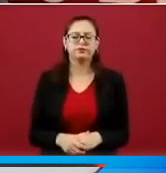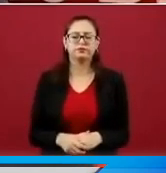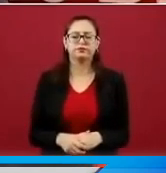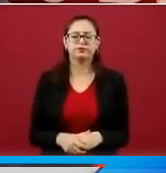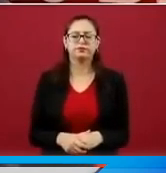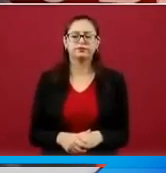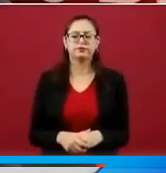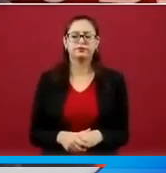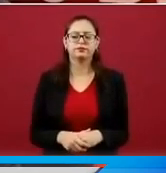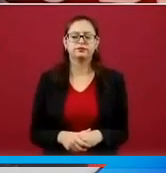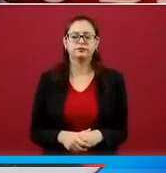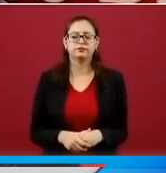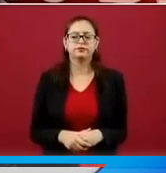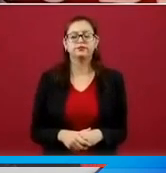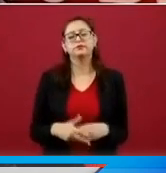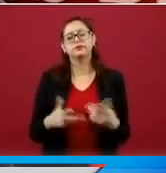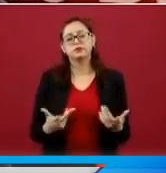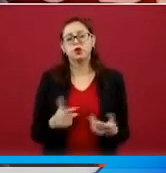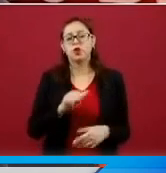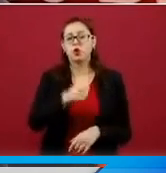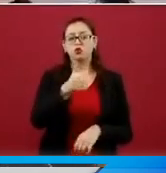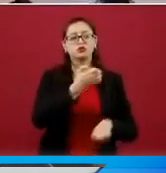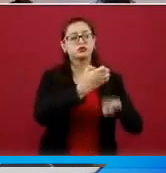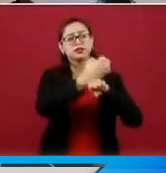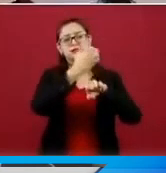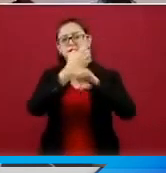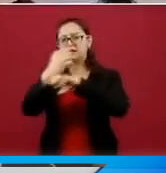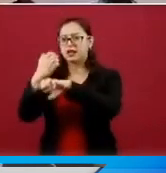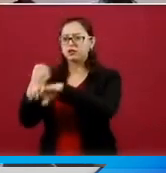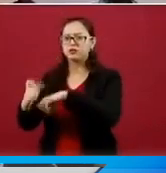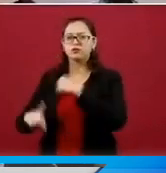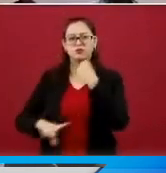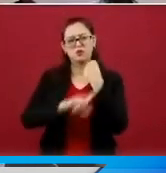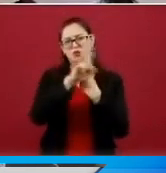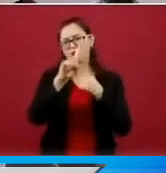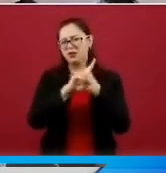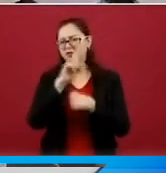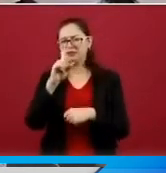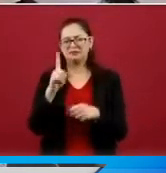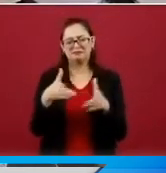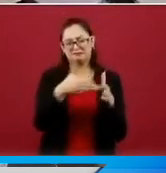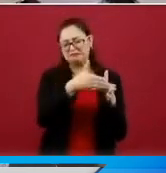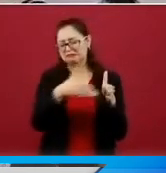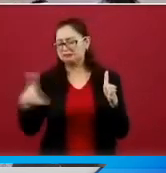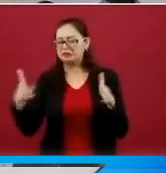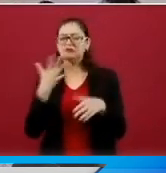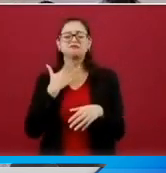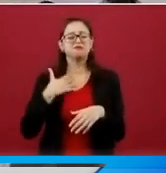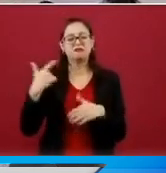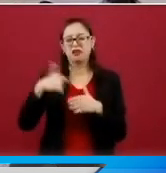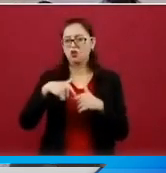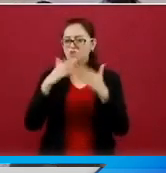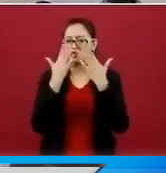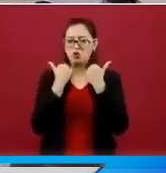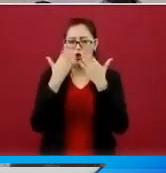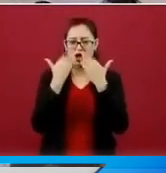began from November and there was an unprecedented rise, In that month the theft of 81 thousand barrels per day was recorded